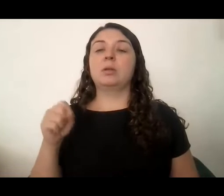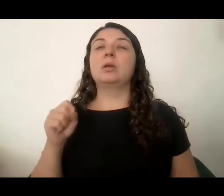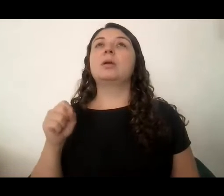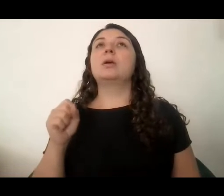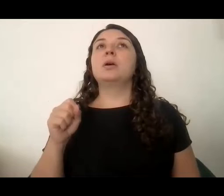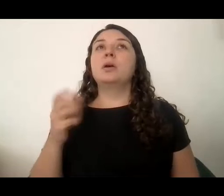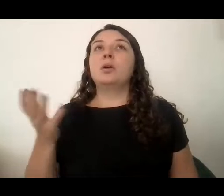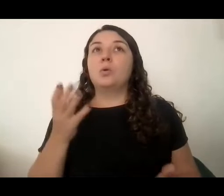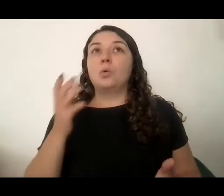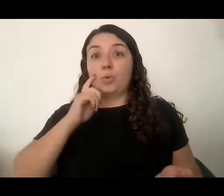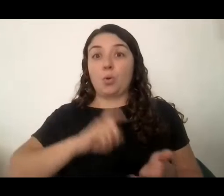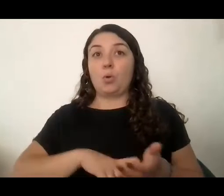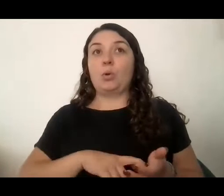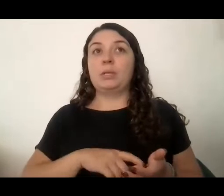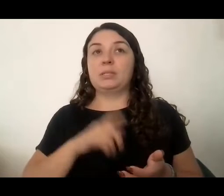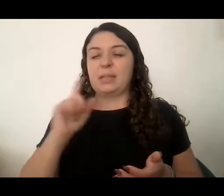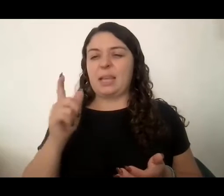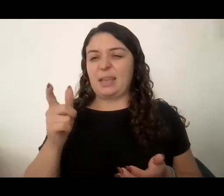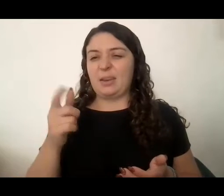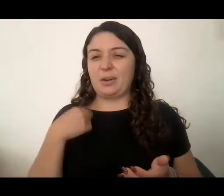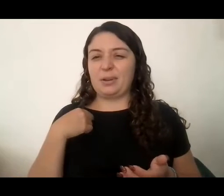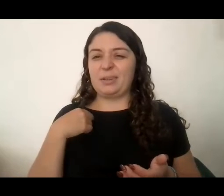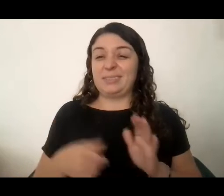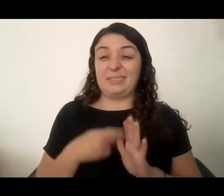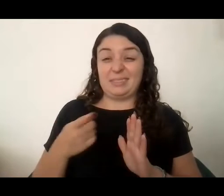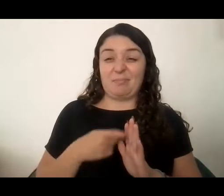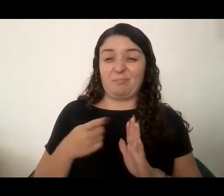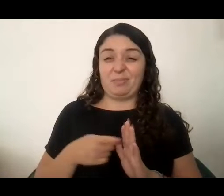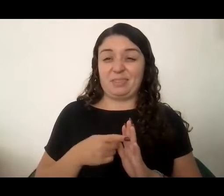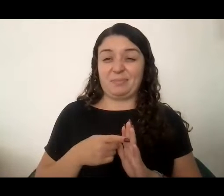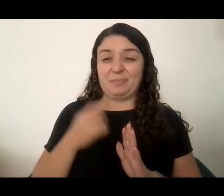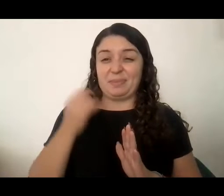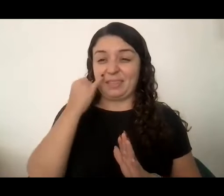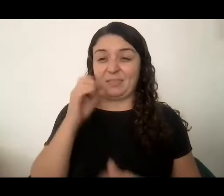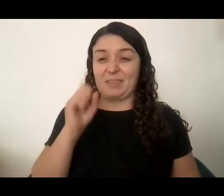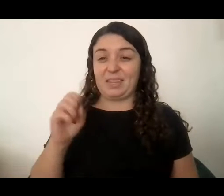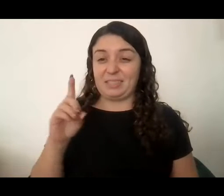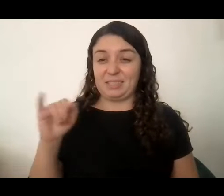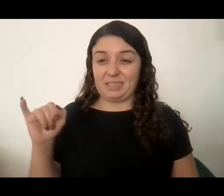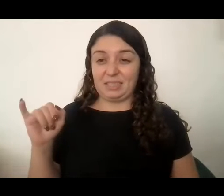to find in a few slides, what I am going to share is that sometimes, especially with SSDI,